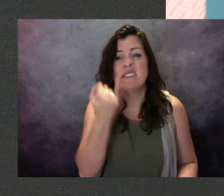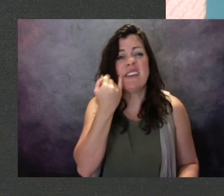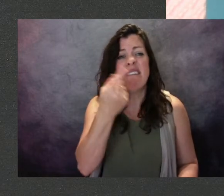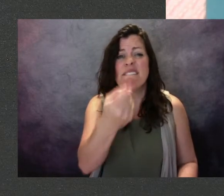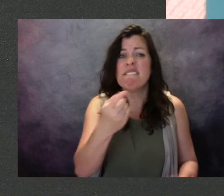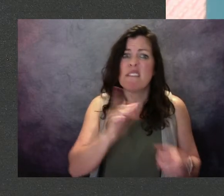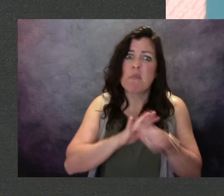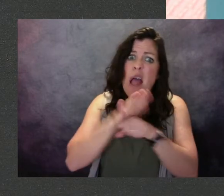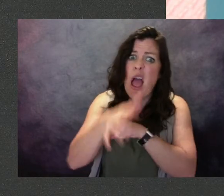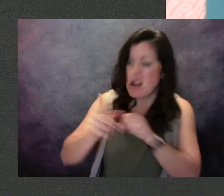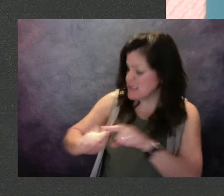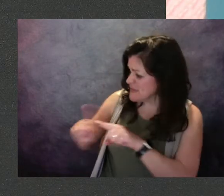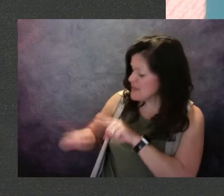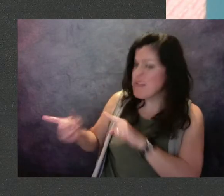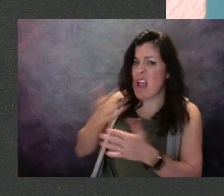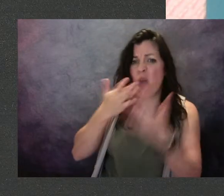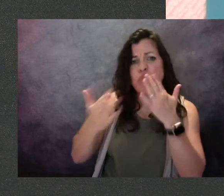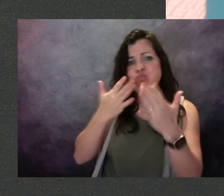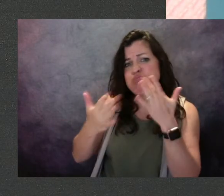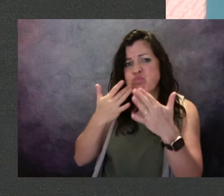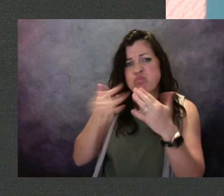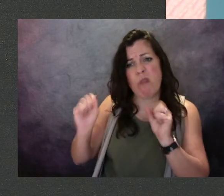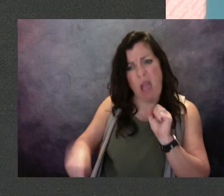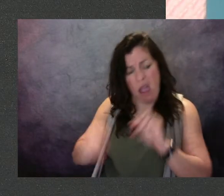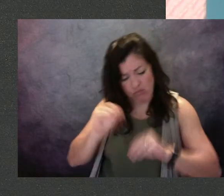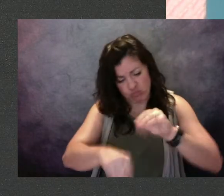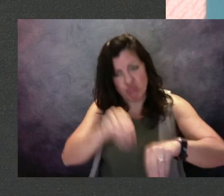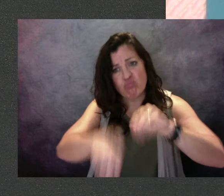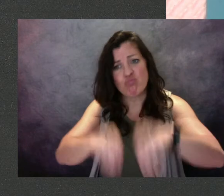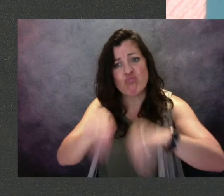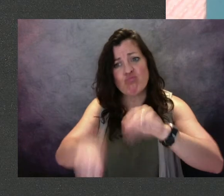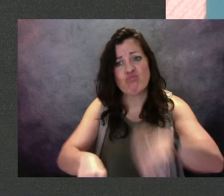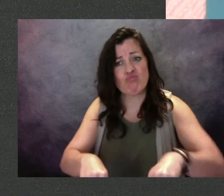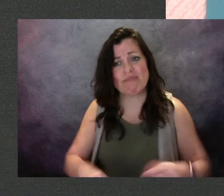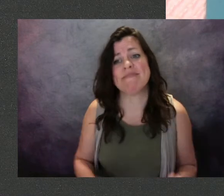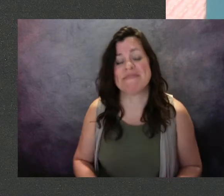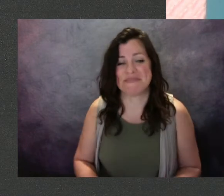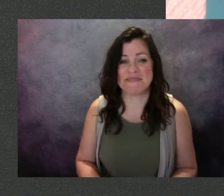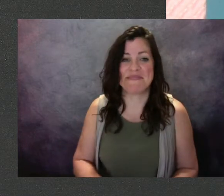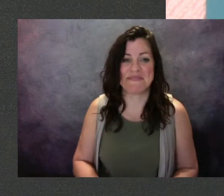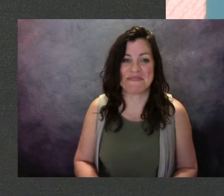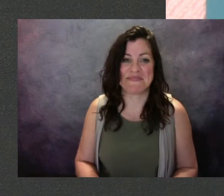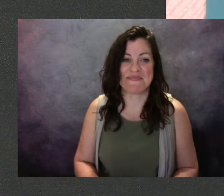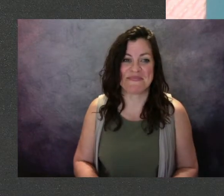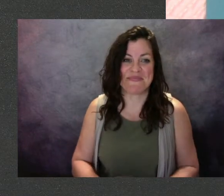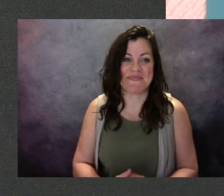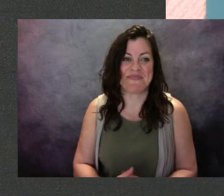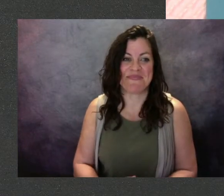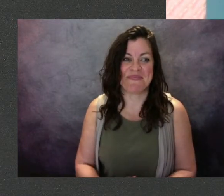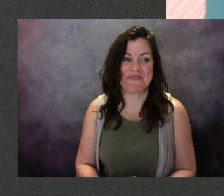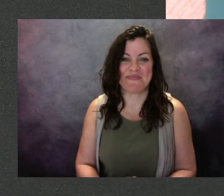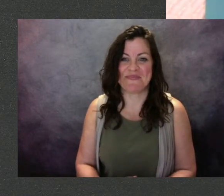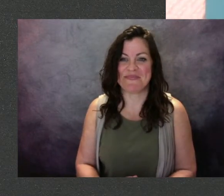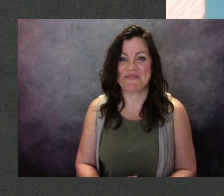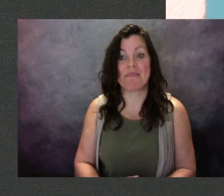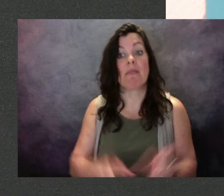depending on how many pieces you found or how many rocks you collected. And we'll give him, give this fish a brown tail.